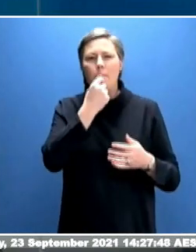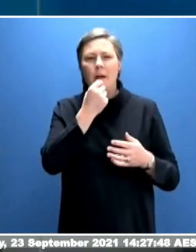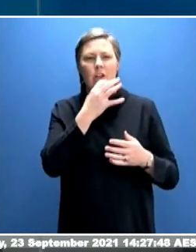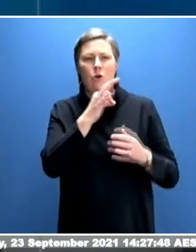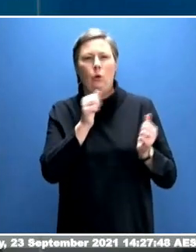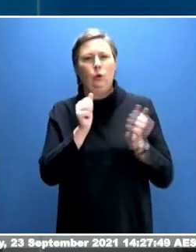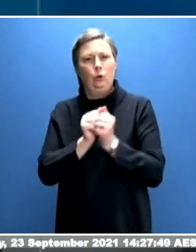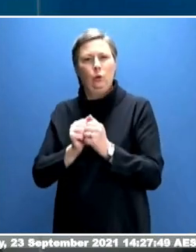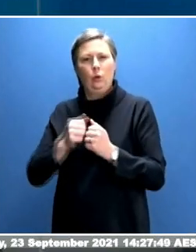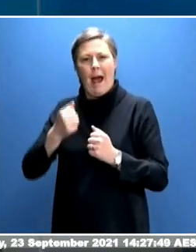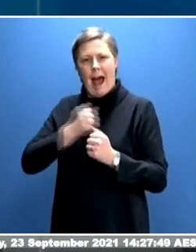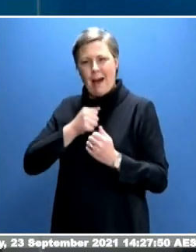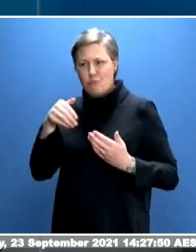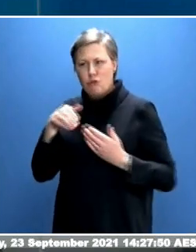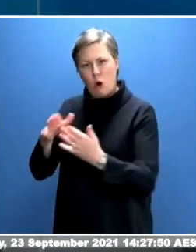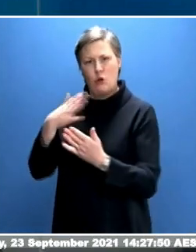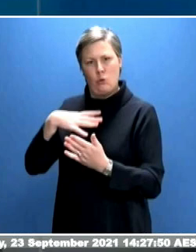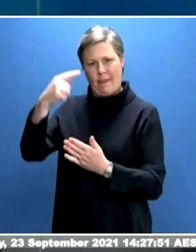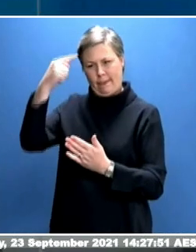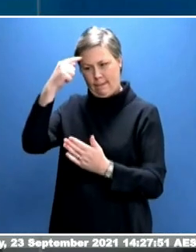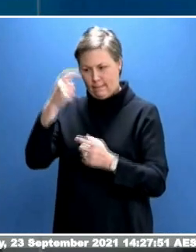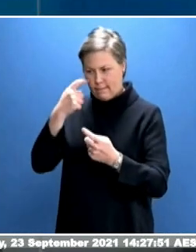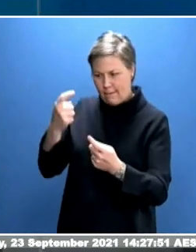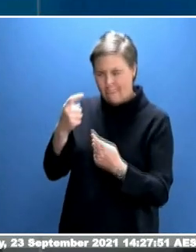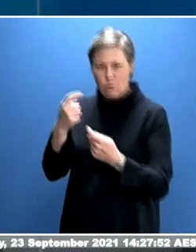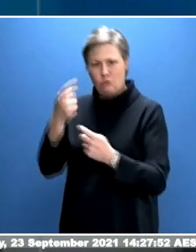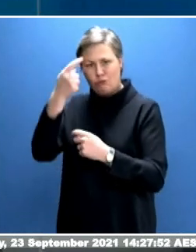Residential Care Model, or the Intensive Therapeutic Care Model that we rolled